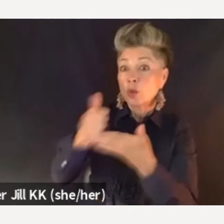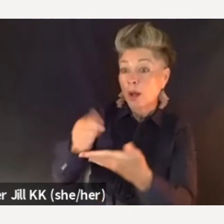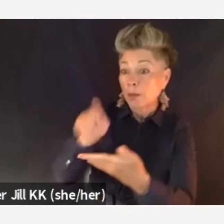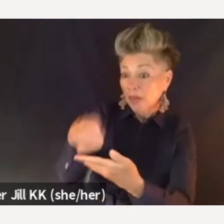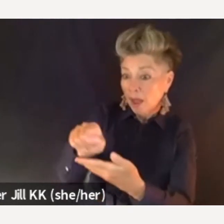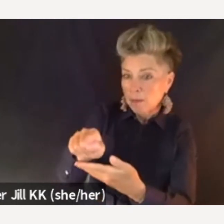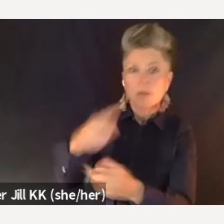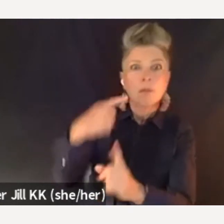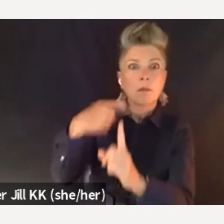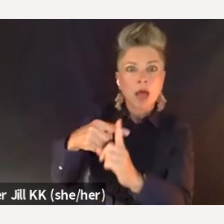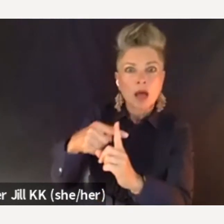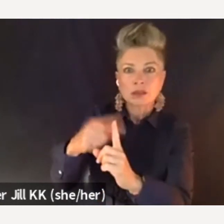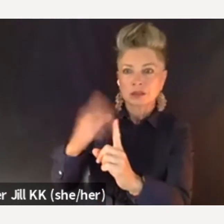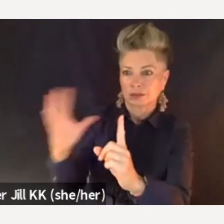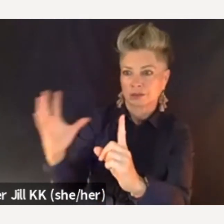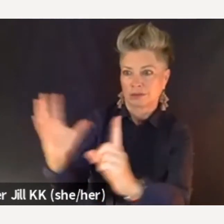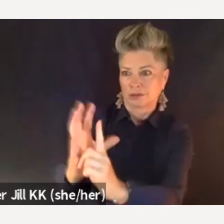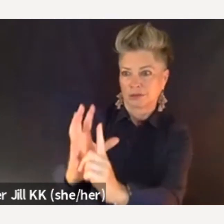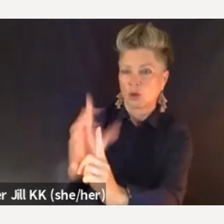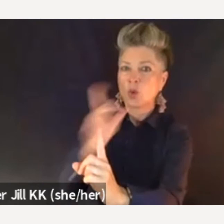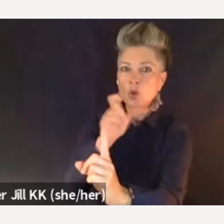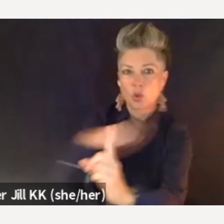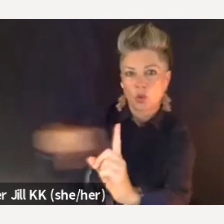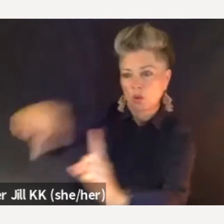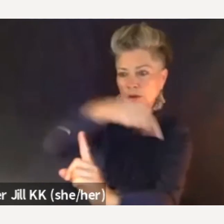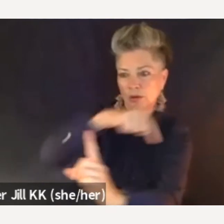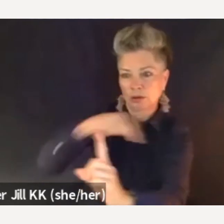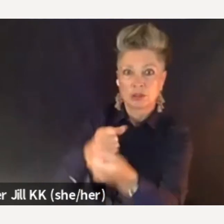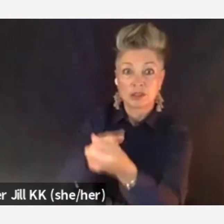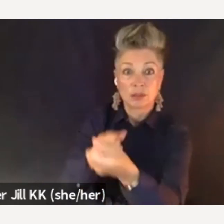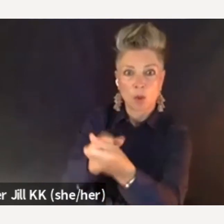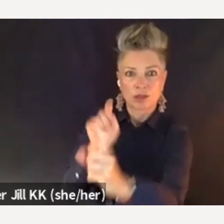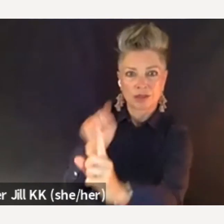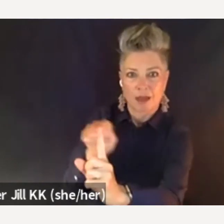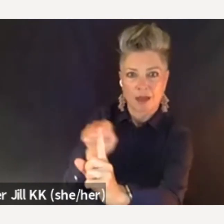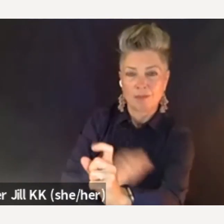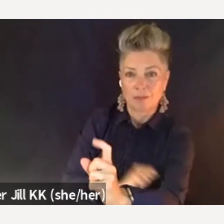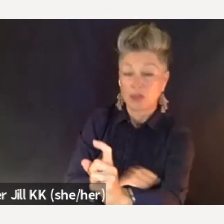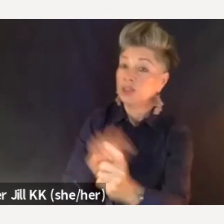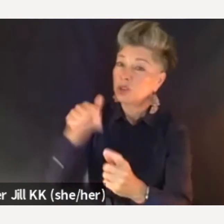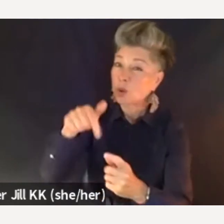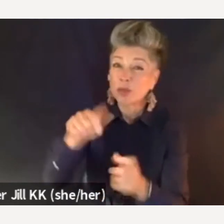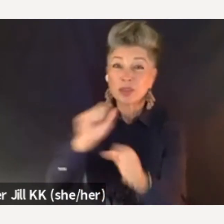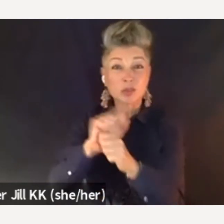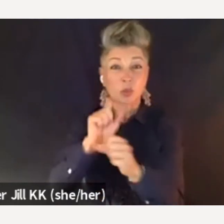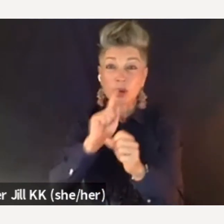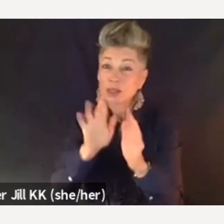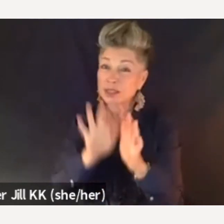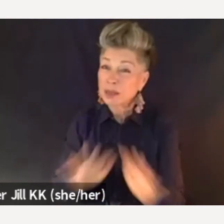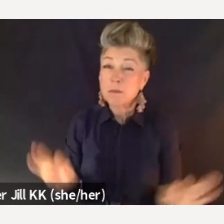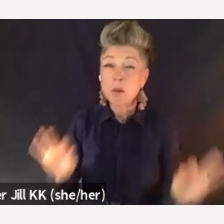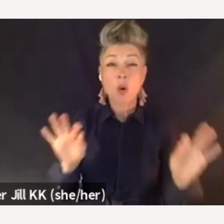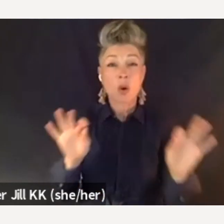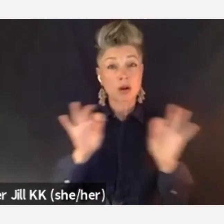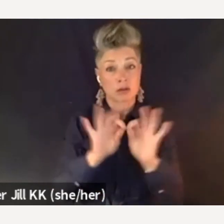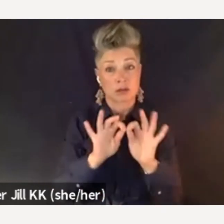This is really important work that we're all doing here, and it is important for our communities